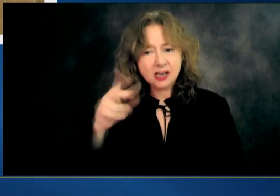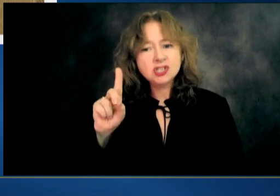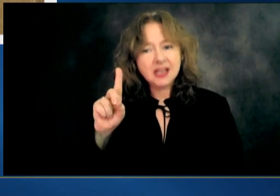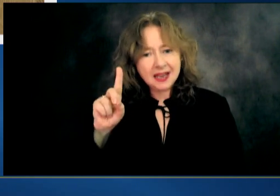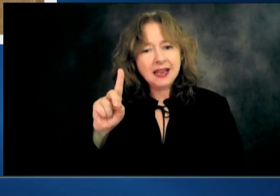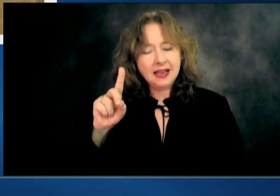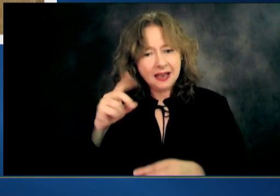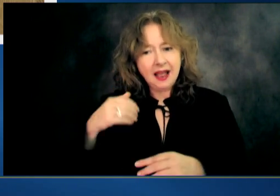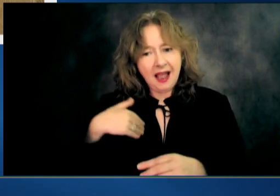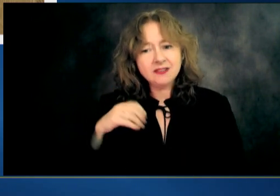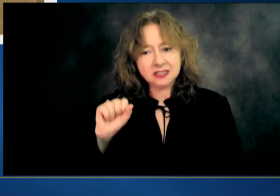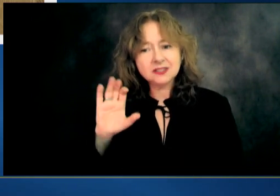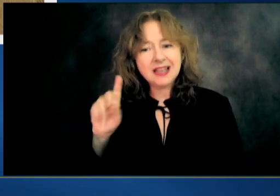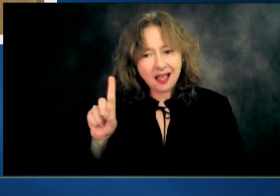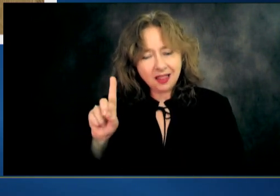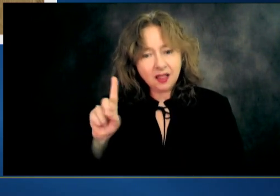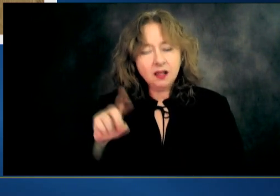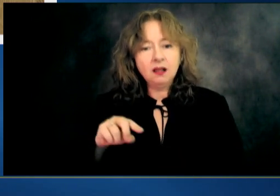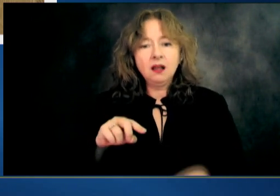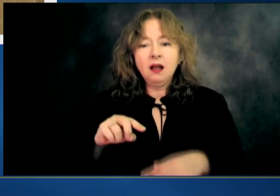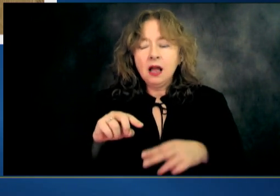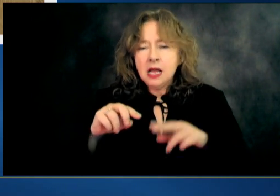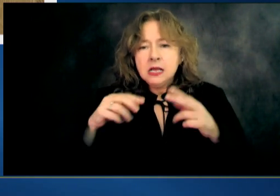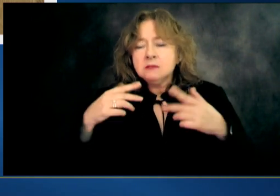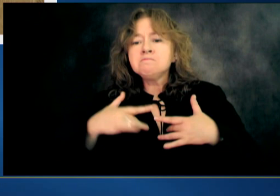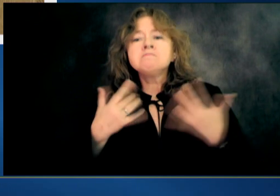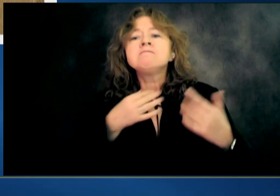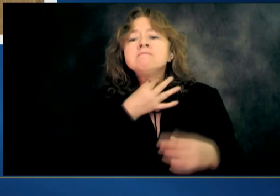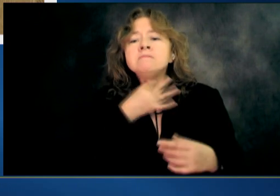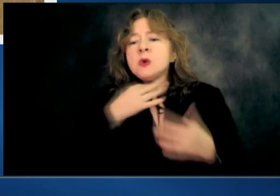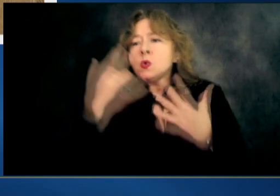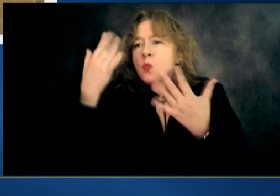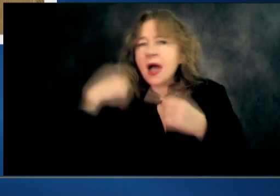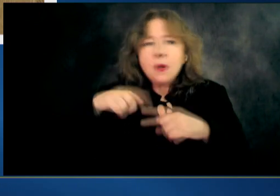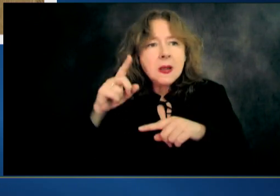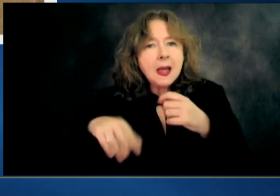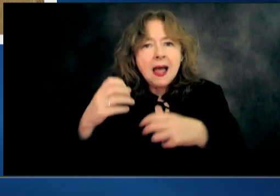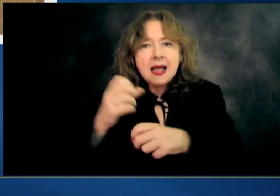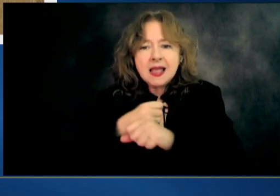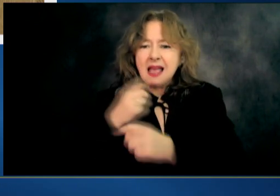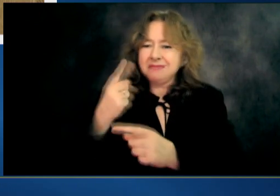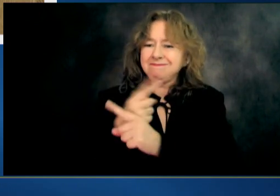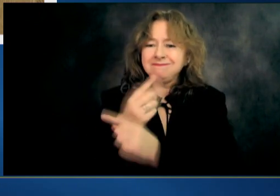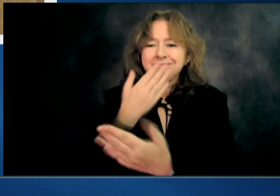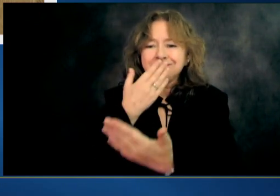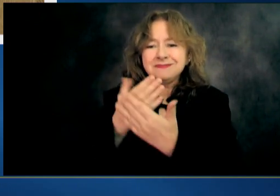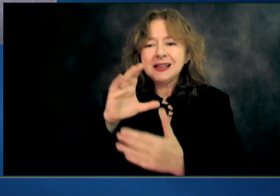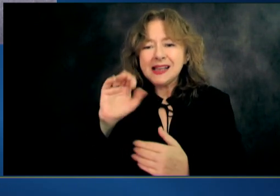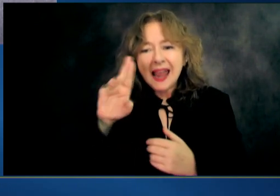who looked at why aren't we able to get effective care for our sickle cell disease treatment.